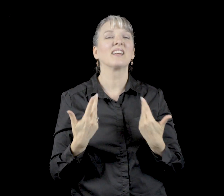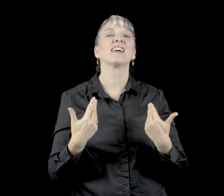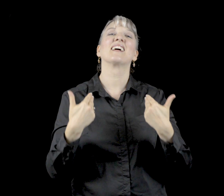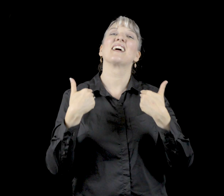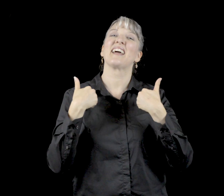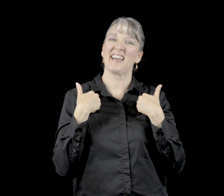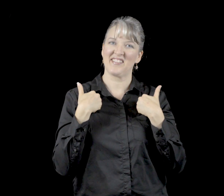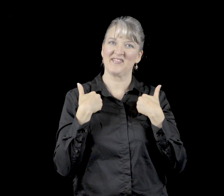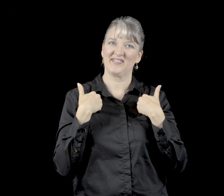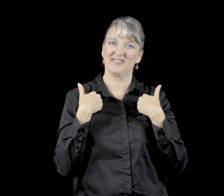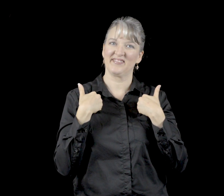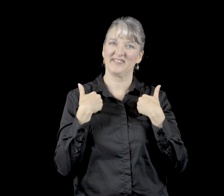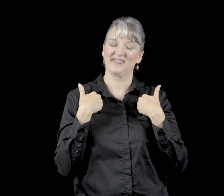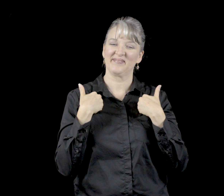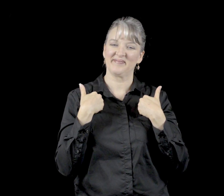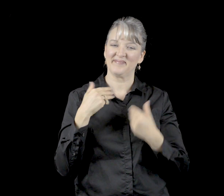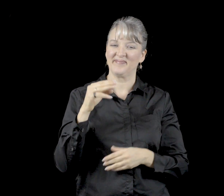Or possess, bear, own..have.